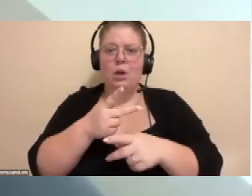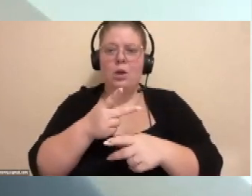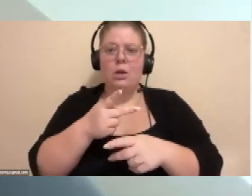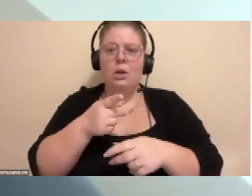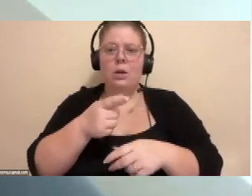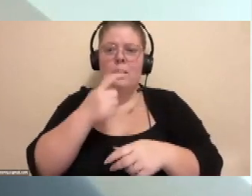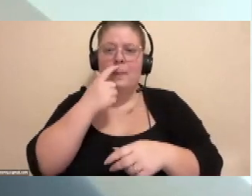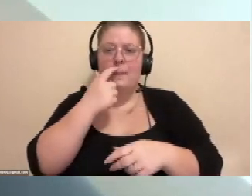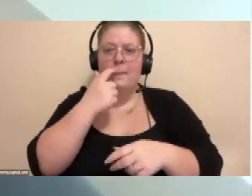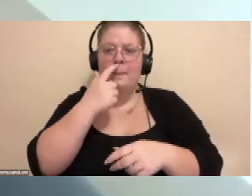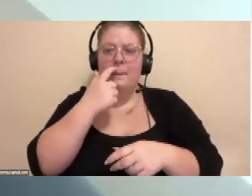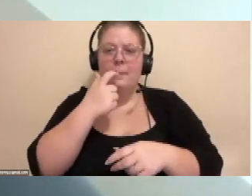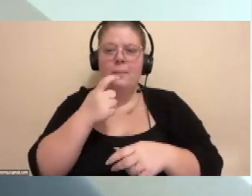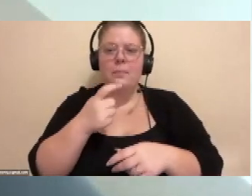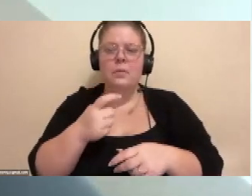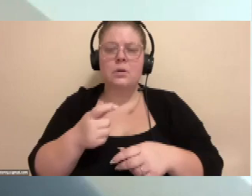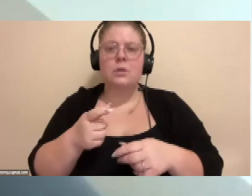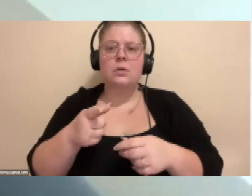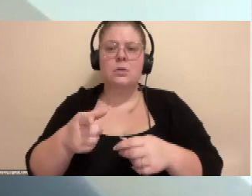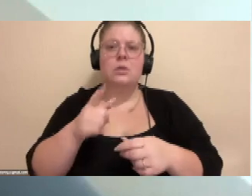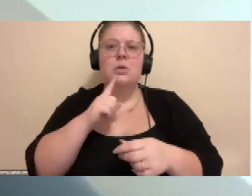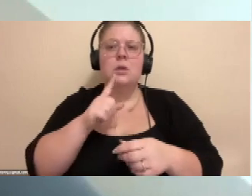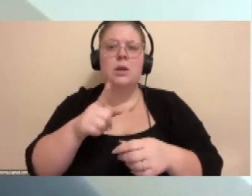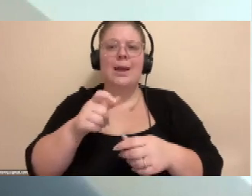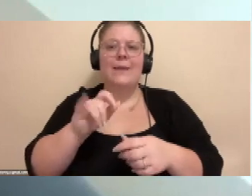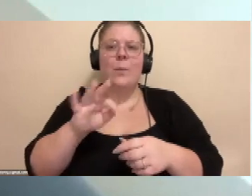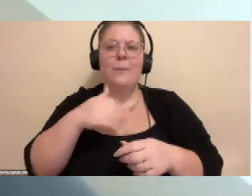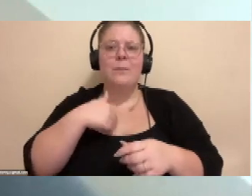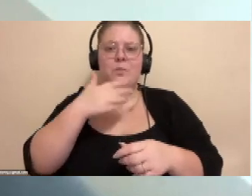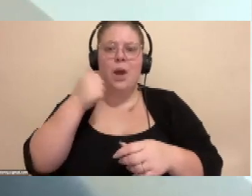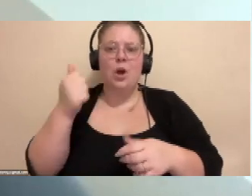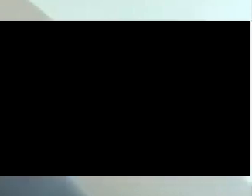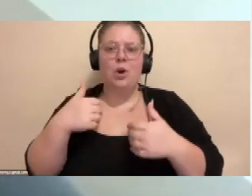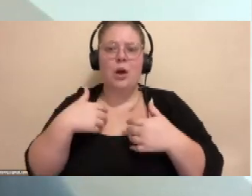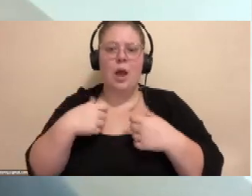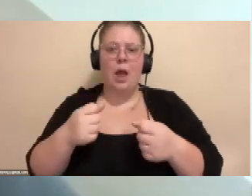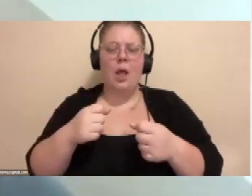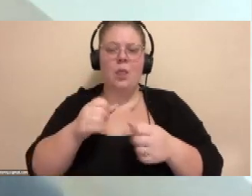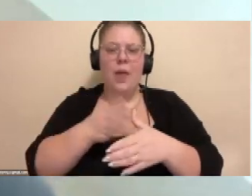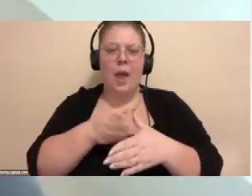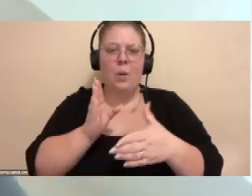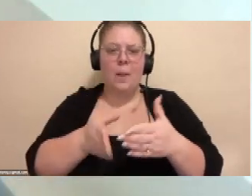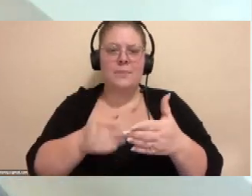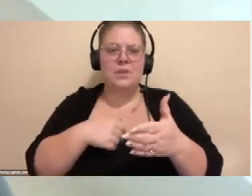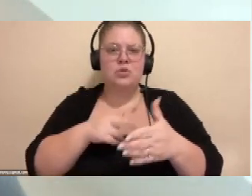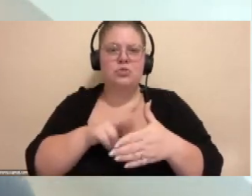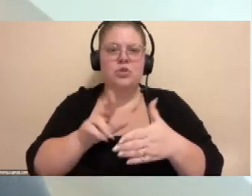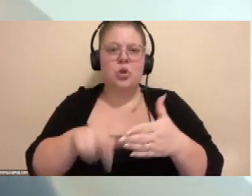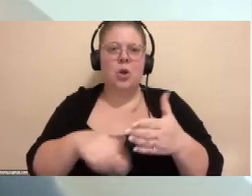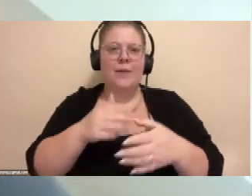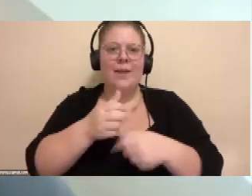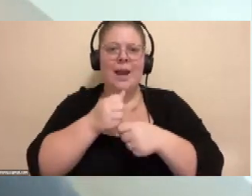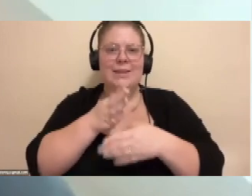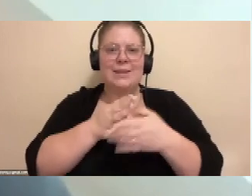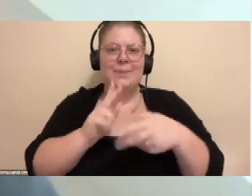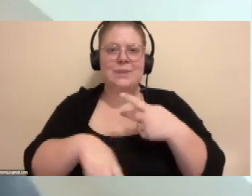the workforce and have better health outcomes as a result of getting access to some level of formal care provision.